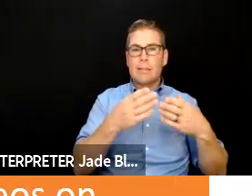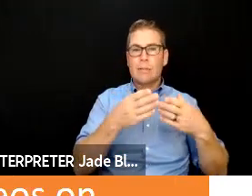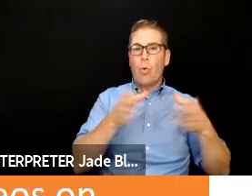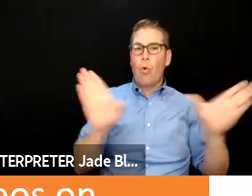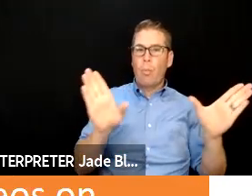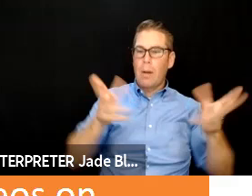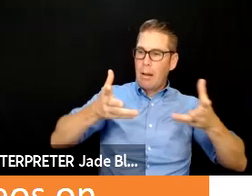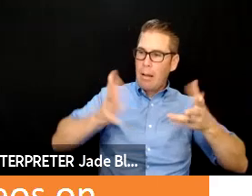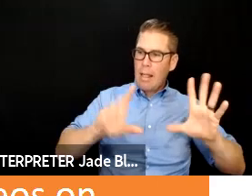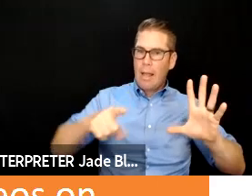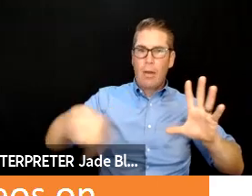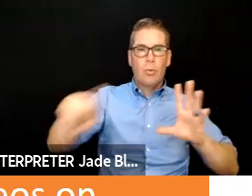Sally Potter: And then we have another